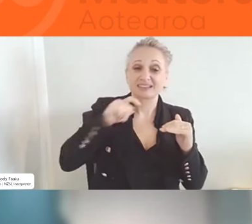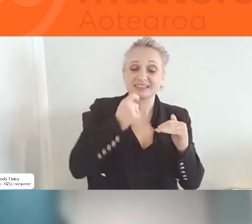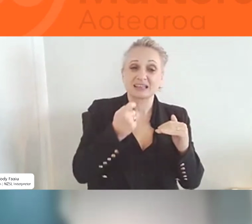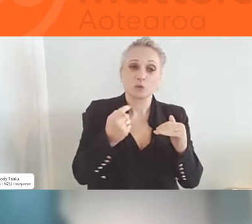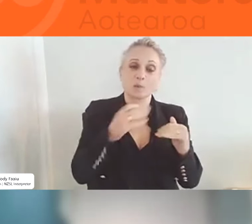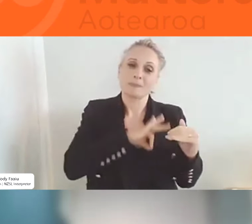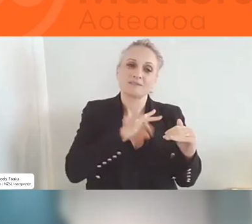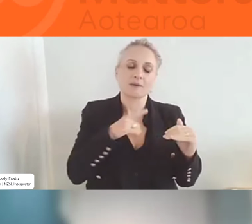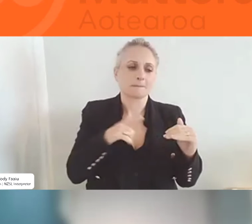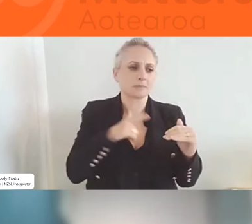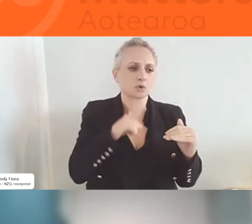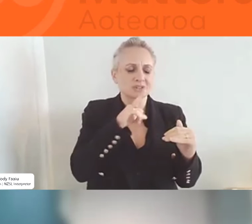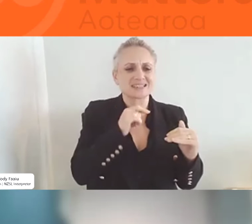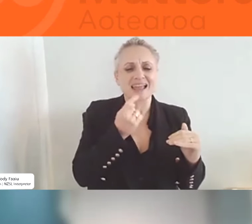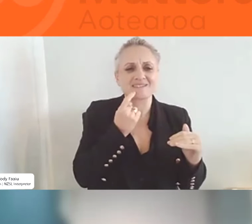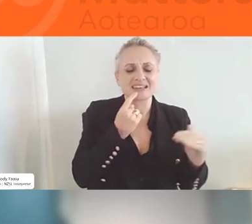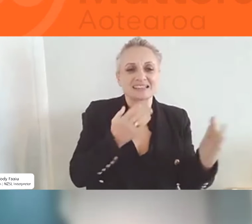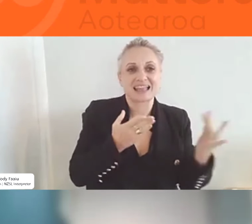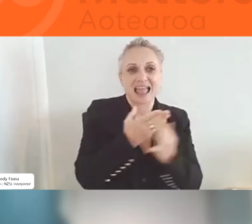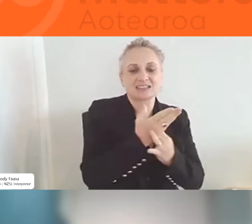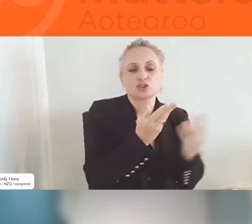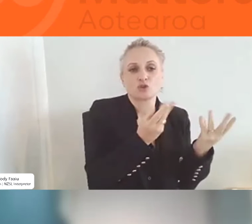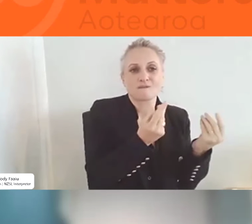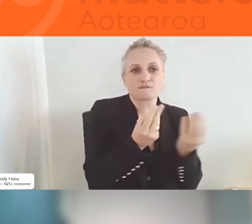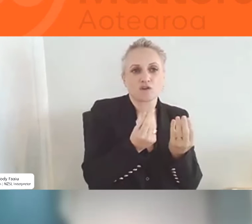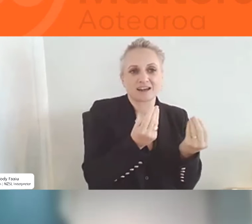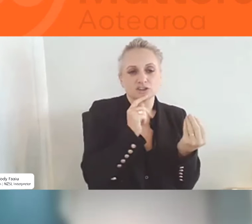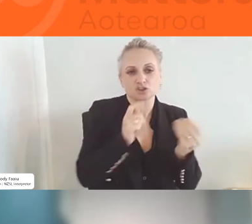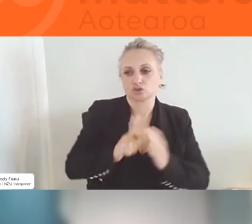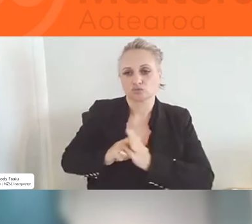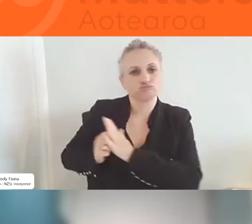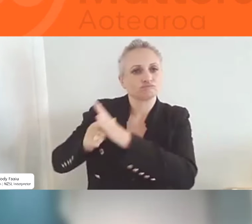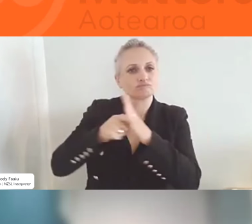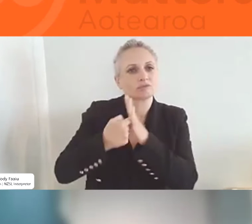housing stock from an accessibility perspective. The other things might